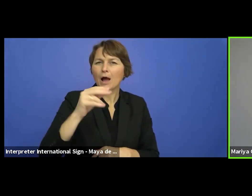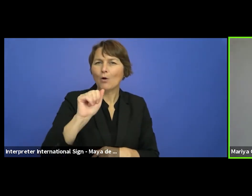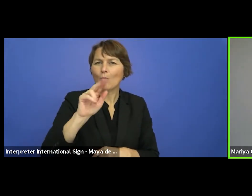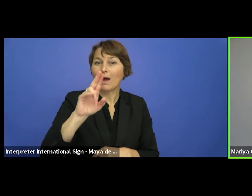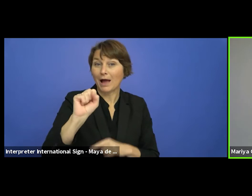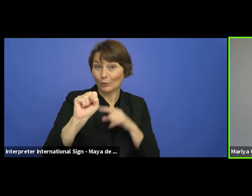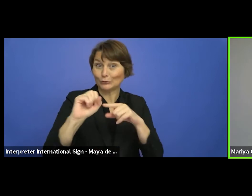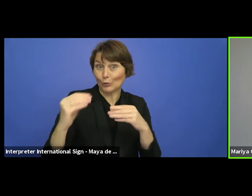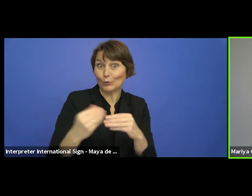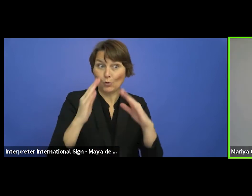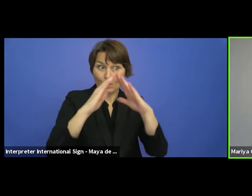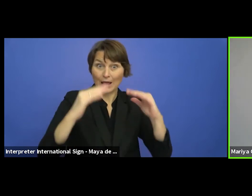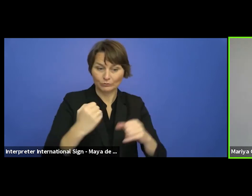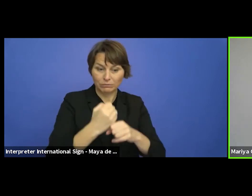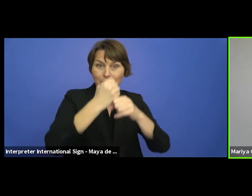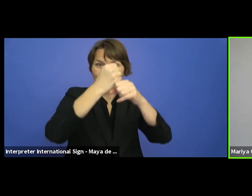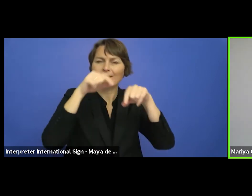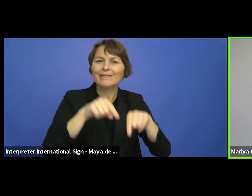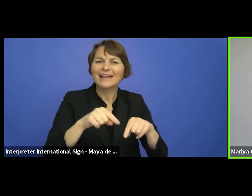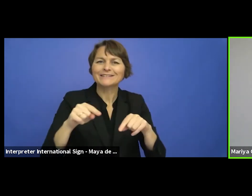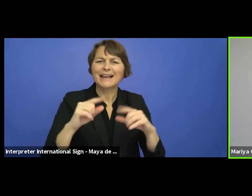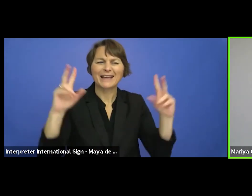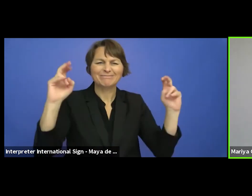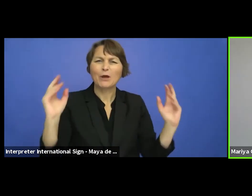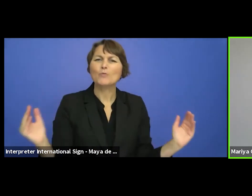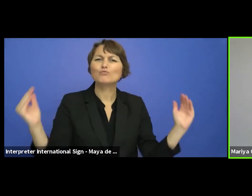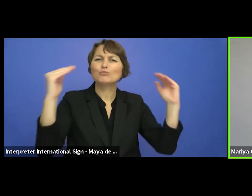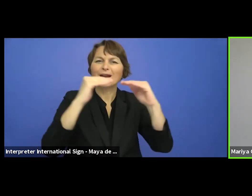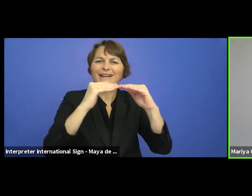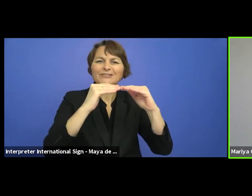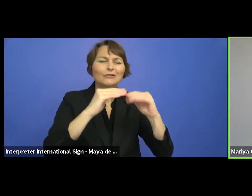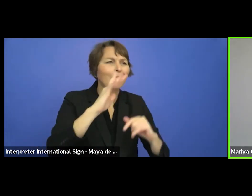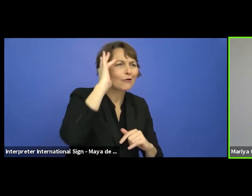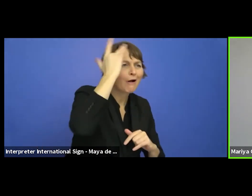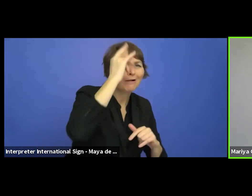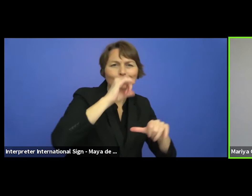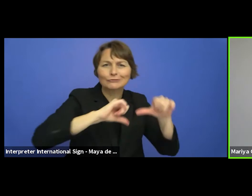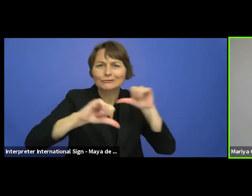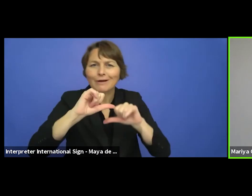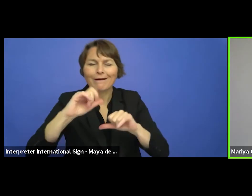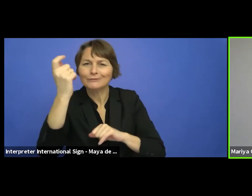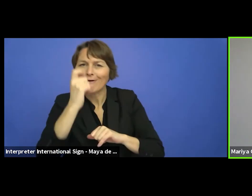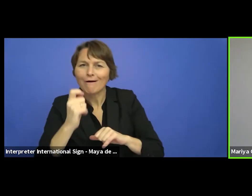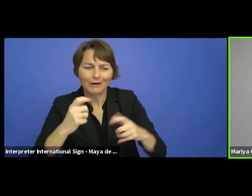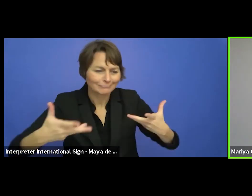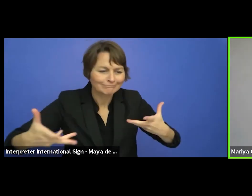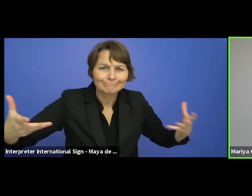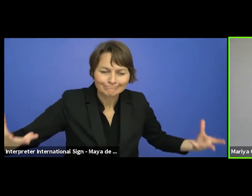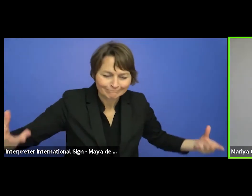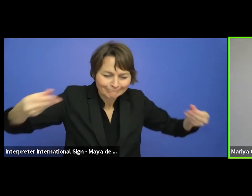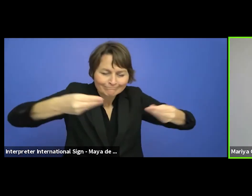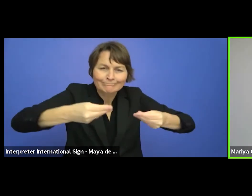and technology and the world of culture and art and it will also be a thing and experiment space.